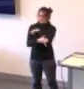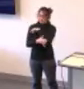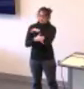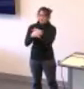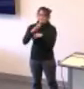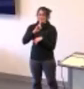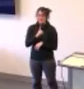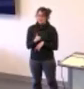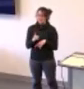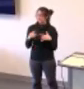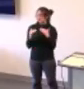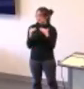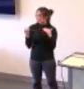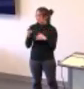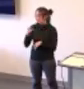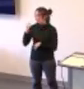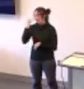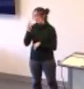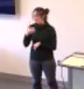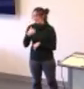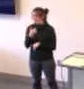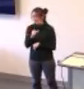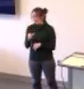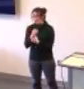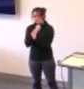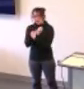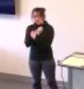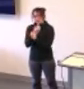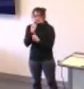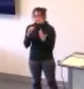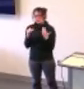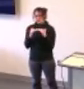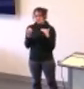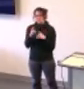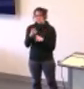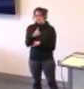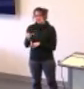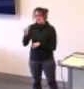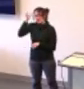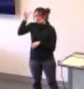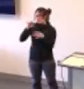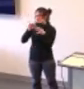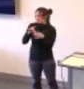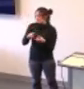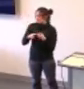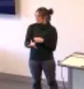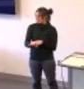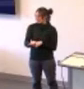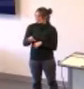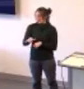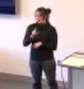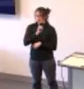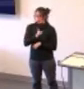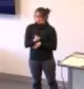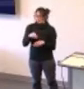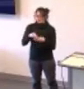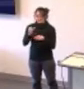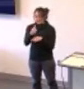But whether or not it has any love for justice. Or any concept of it. It is certain, in any case, that ignorance,